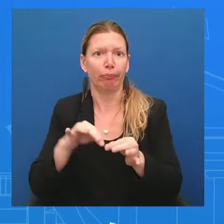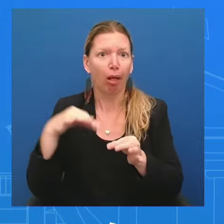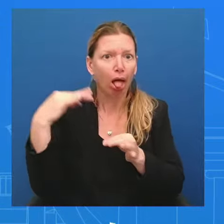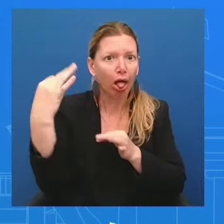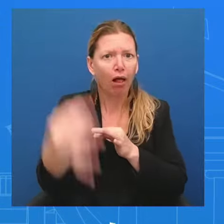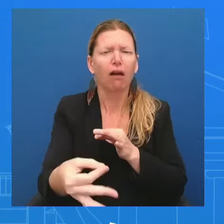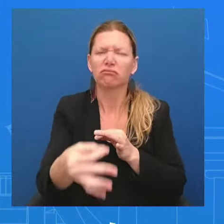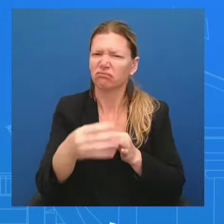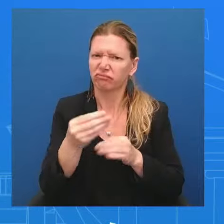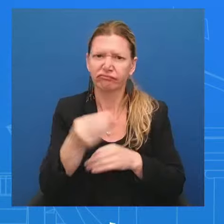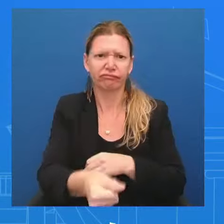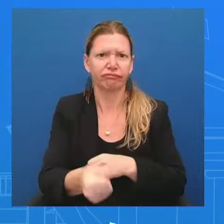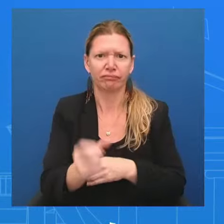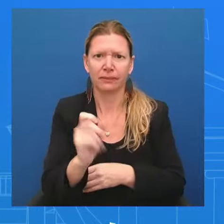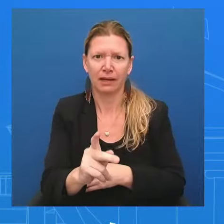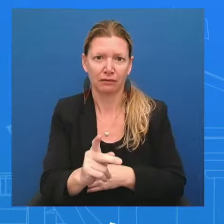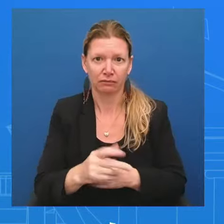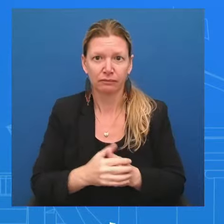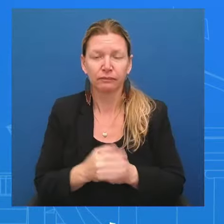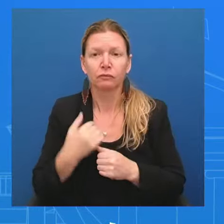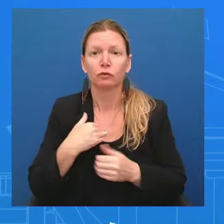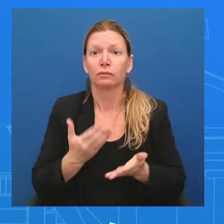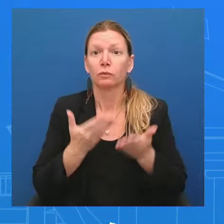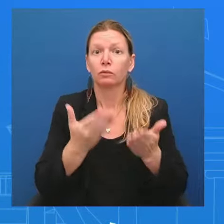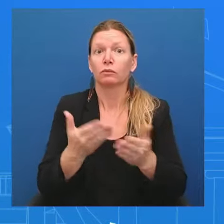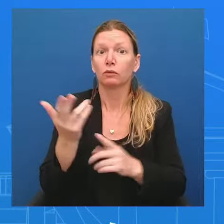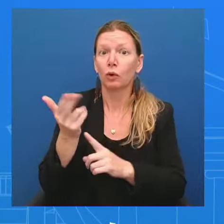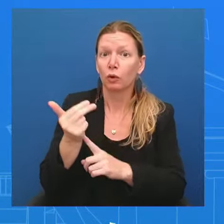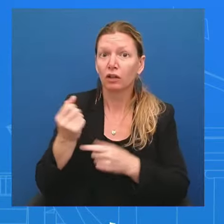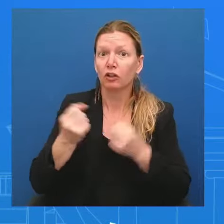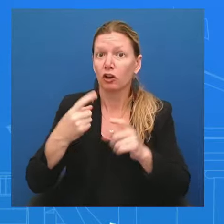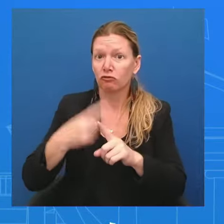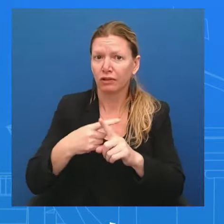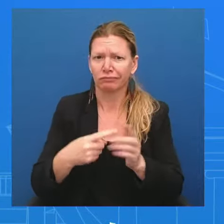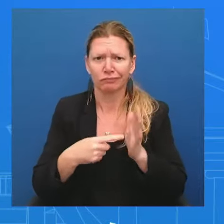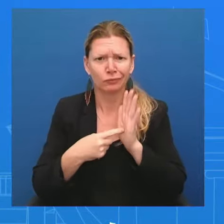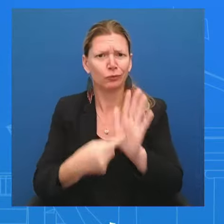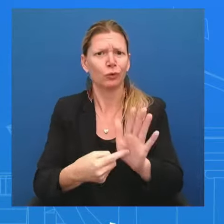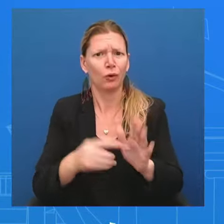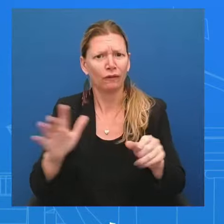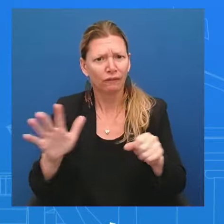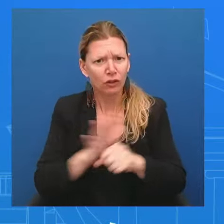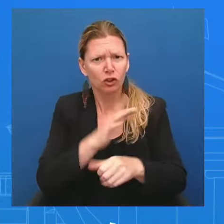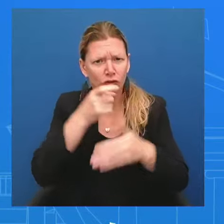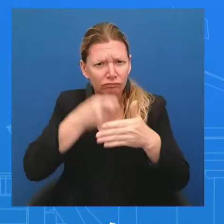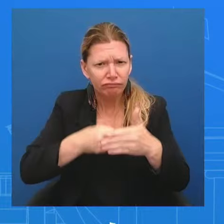And we are also lowering the price of gas, including by selling 1 million barrels of gasoline